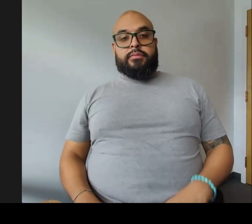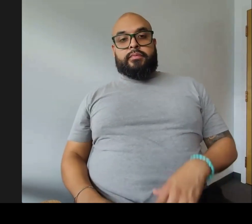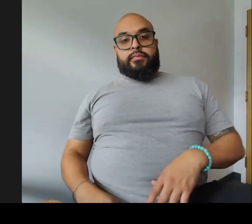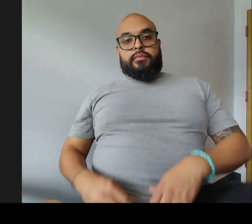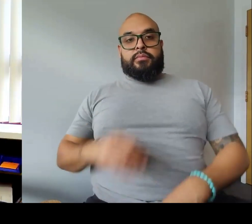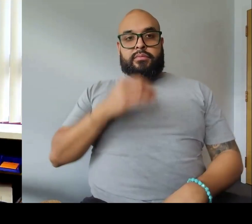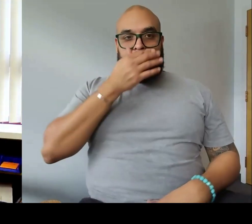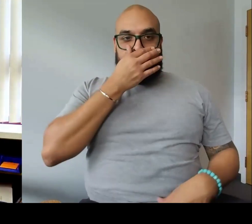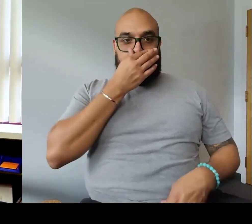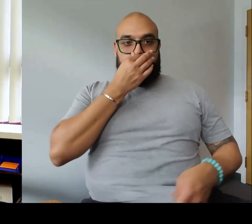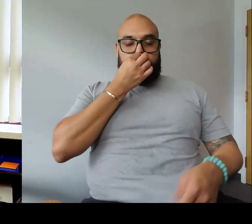Wonderful.